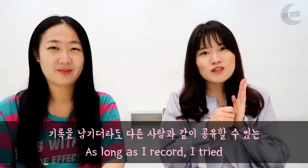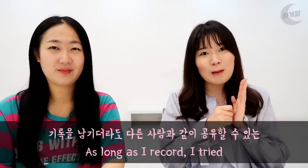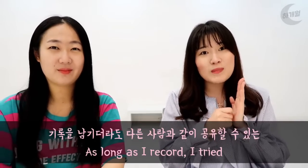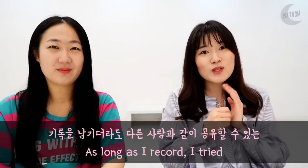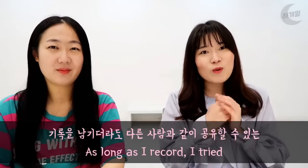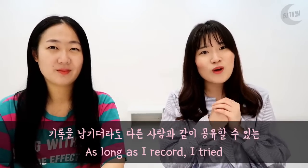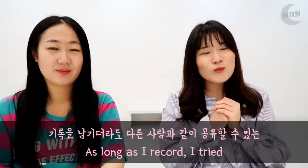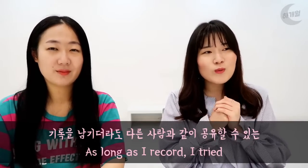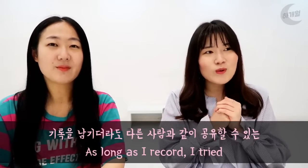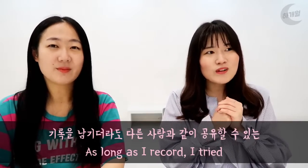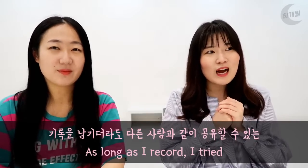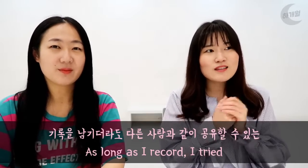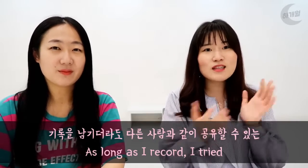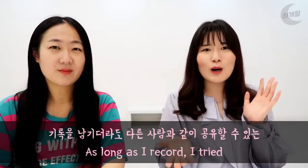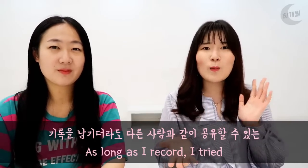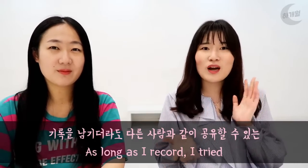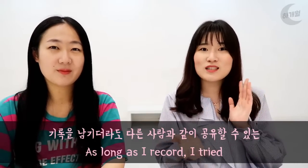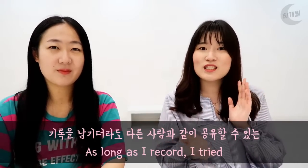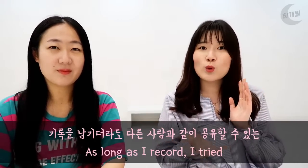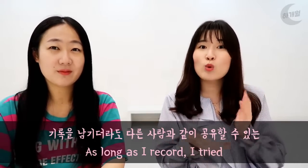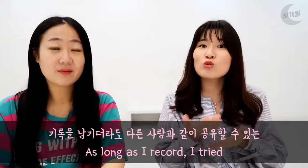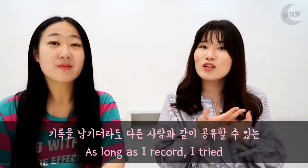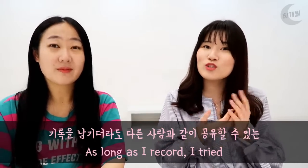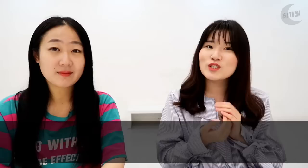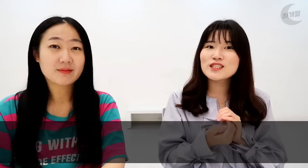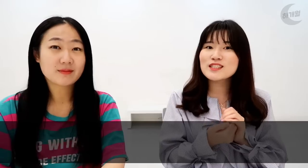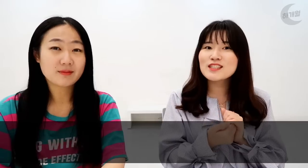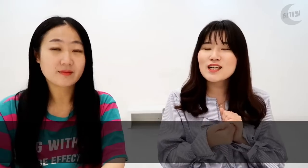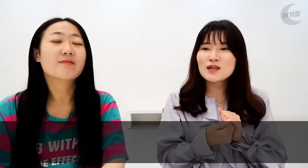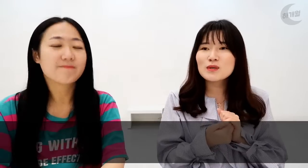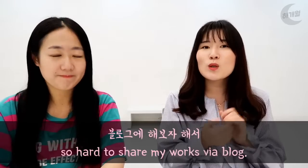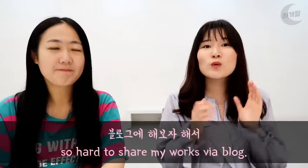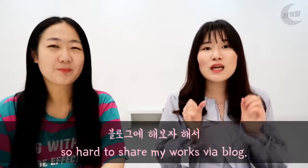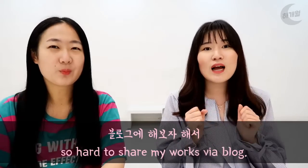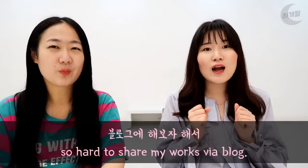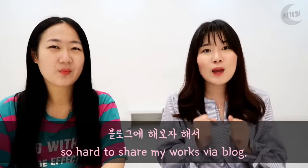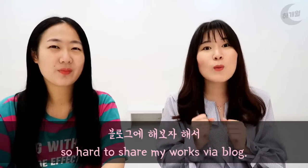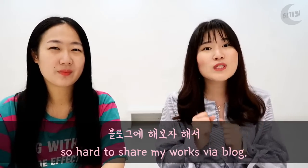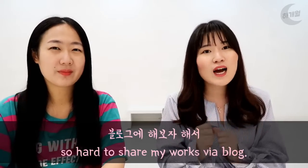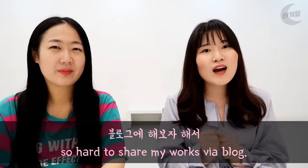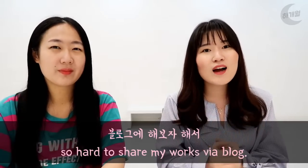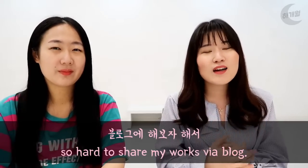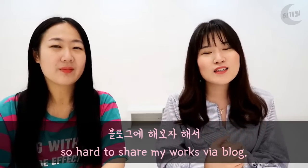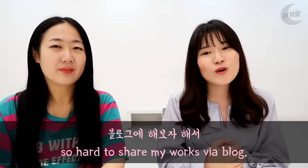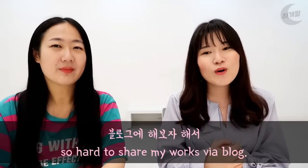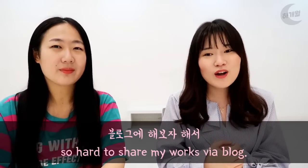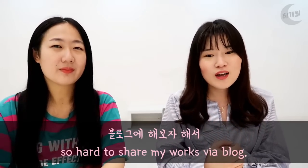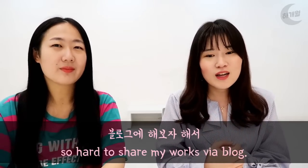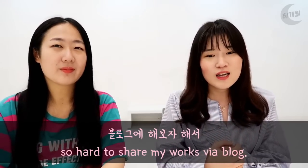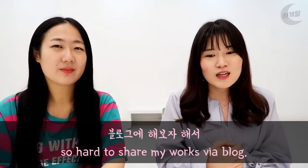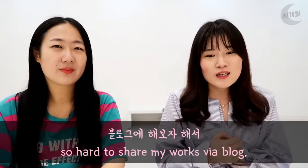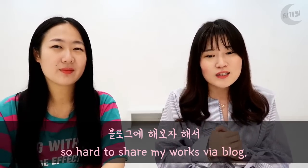As long as I record, so hard to share my works via blog.